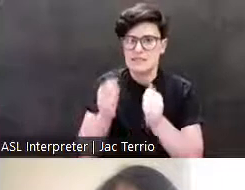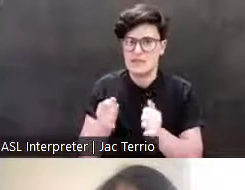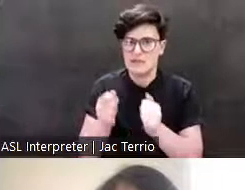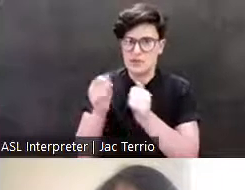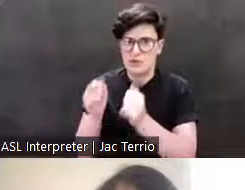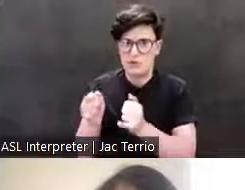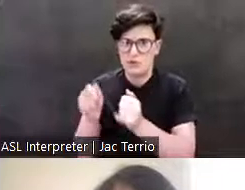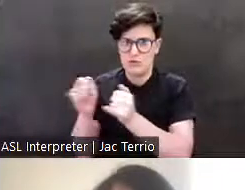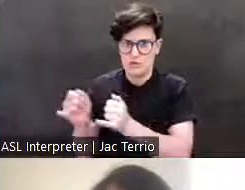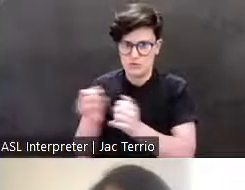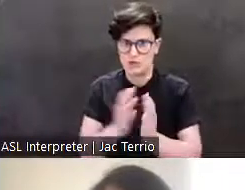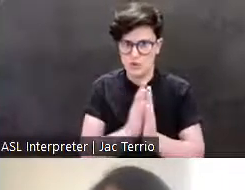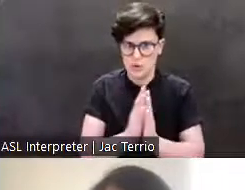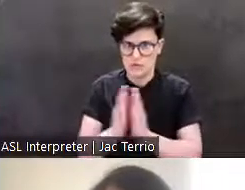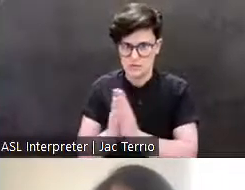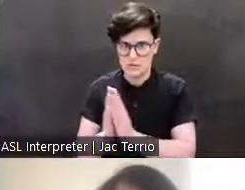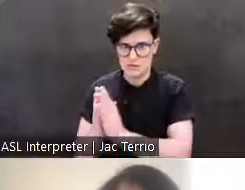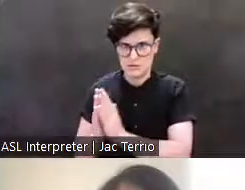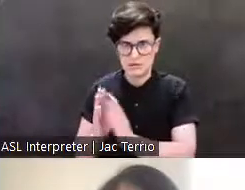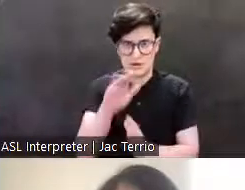It's important to know that.